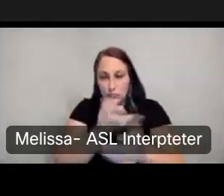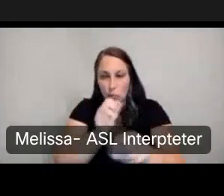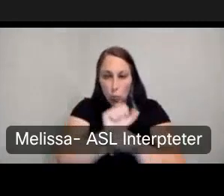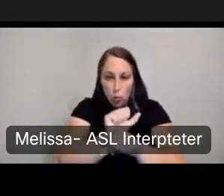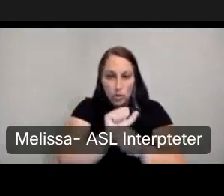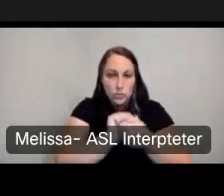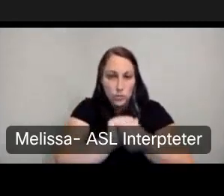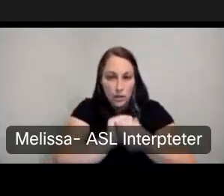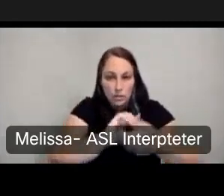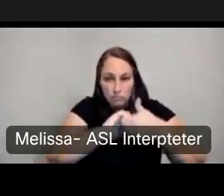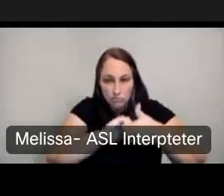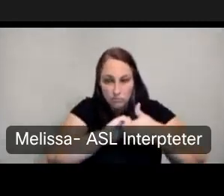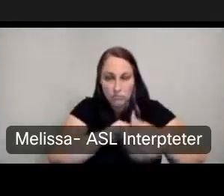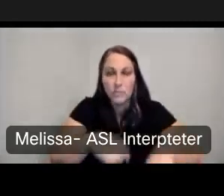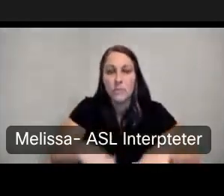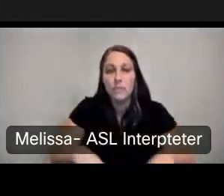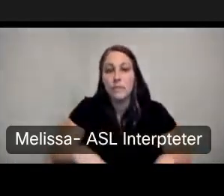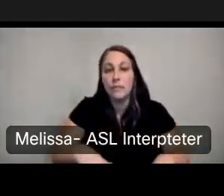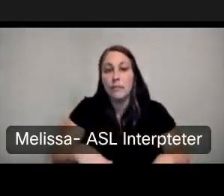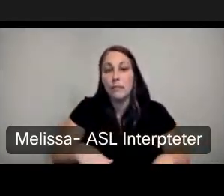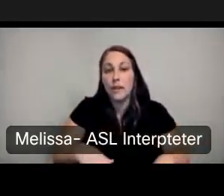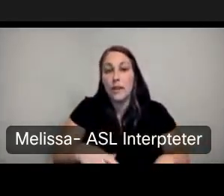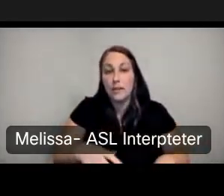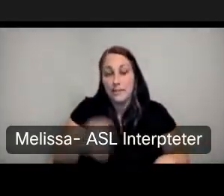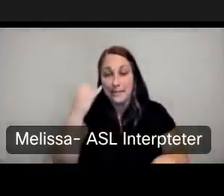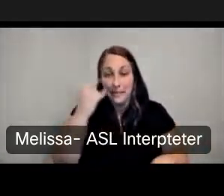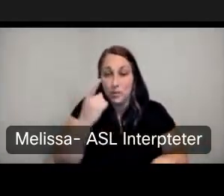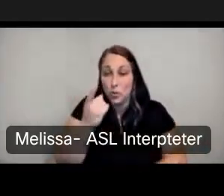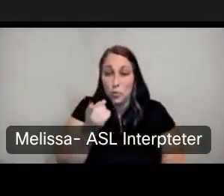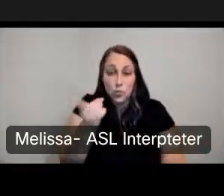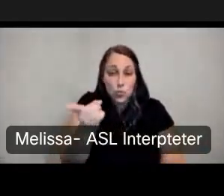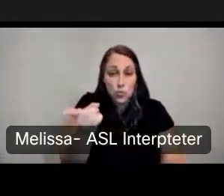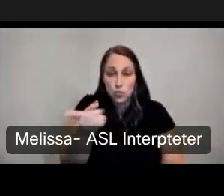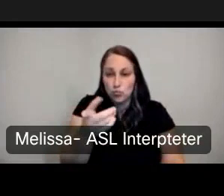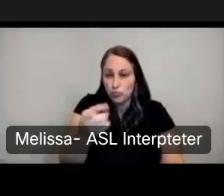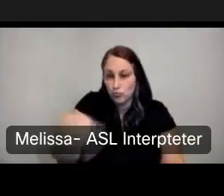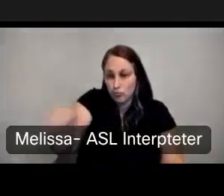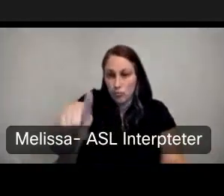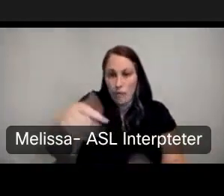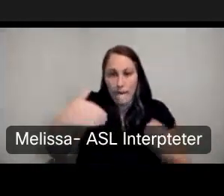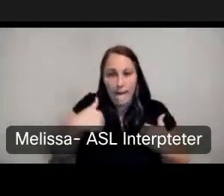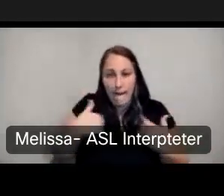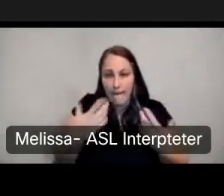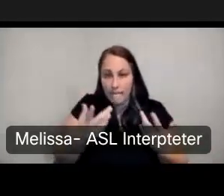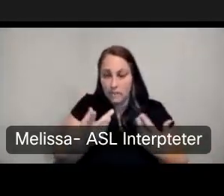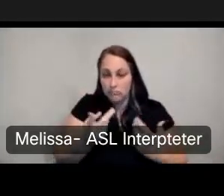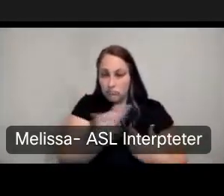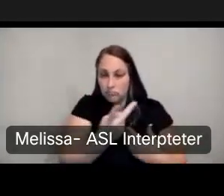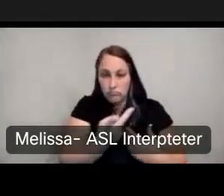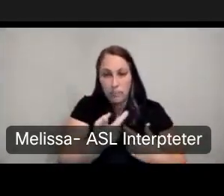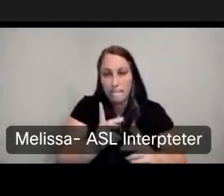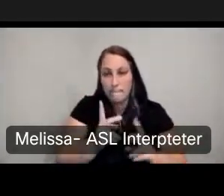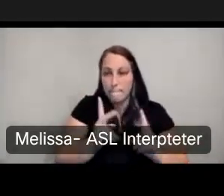we you have individuals that you can talk to that you can uh uh share your feedback with so